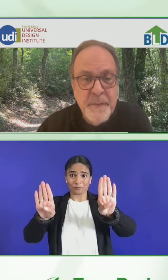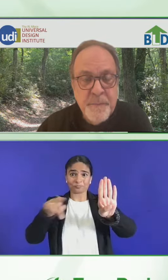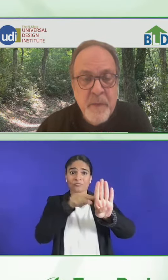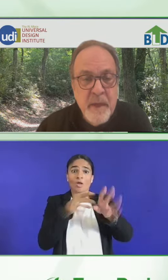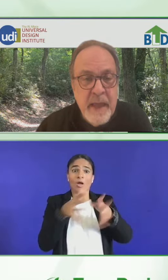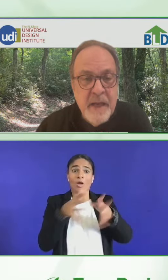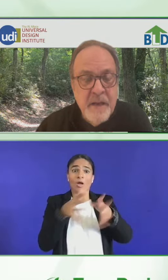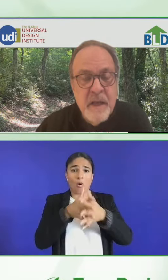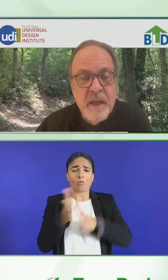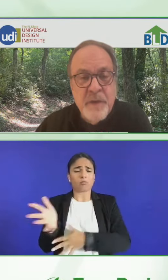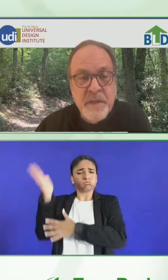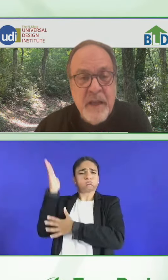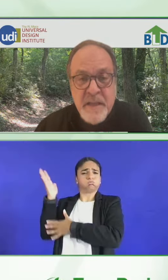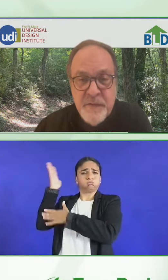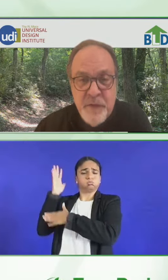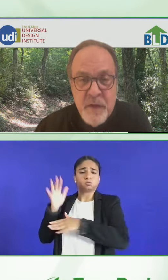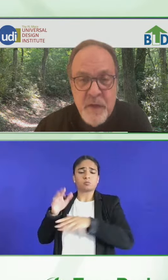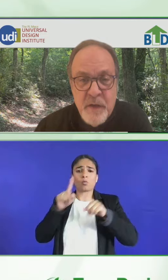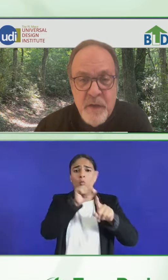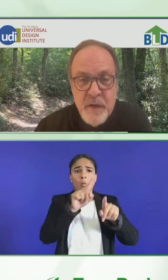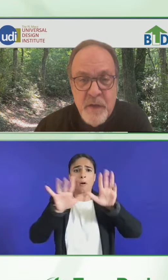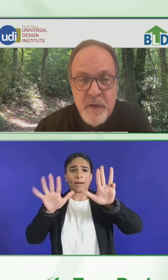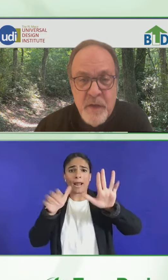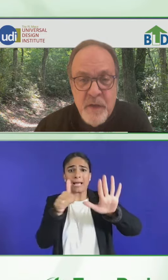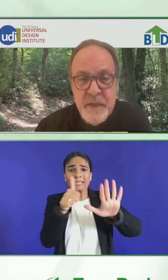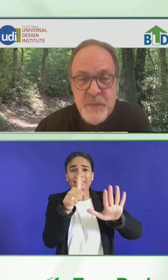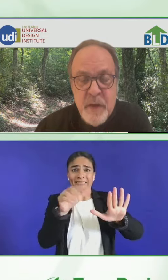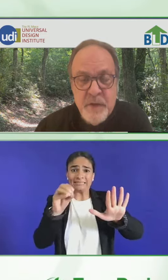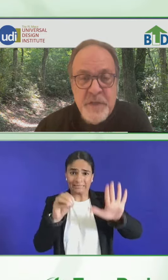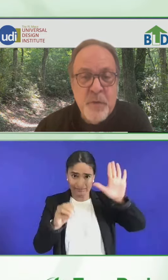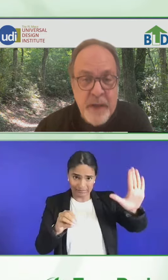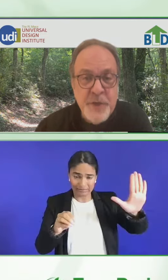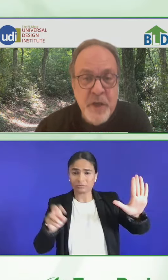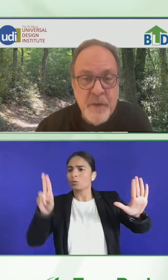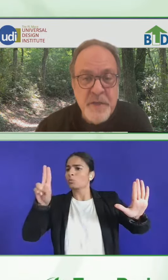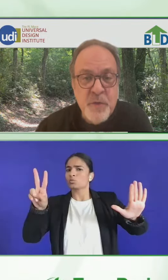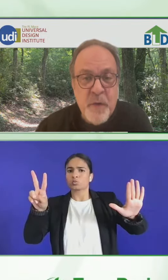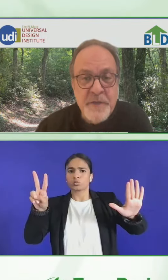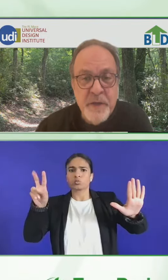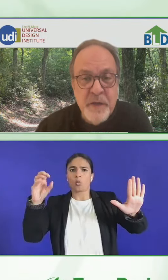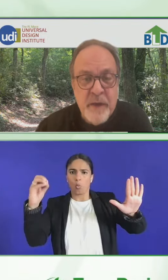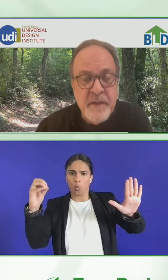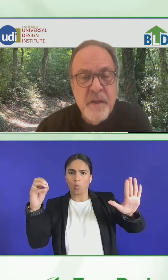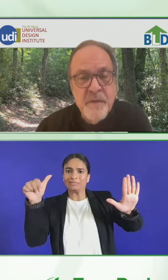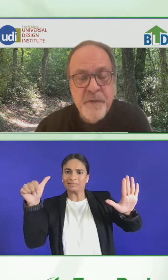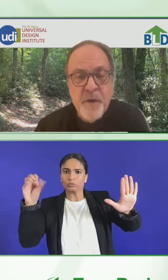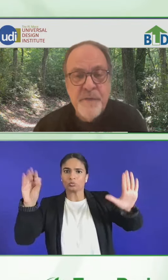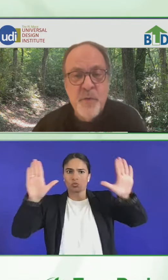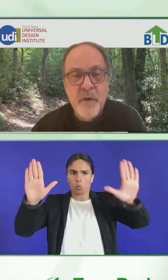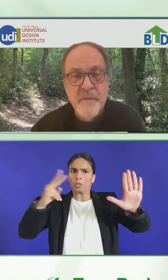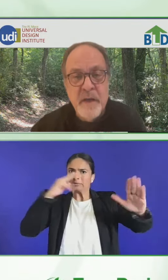And there were lots of older people in 2060 as well, just the ratio is not so good now.